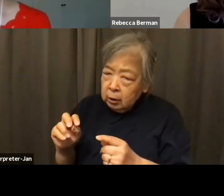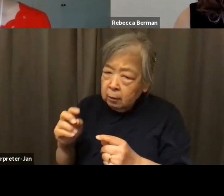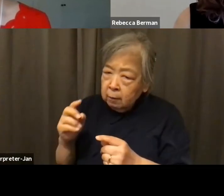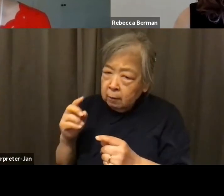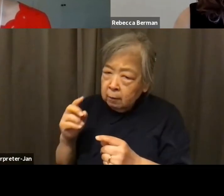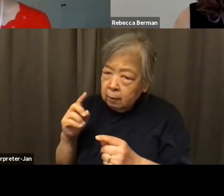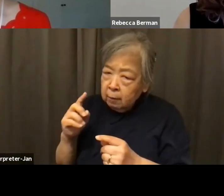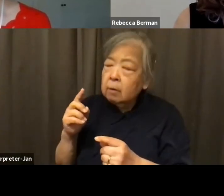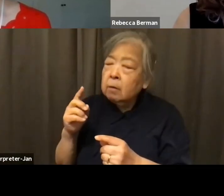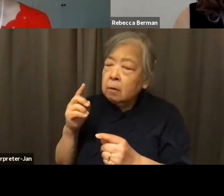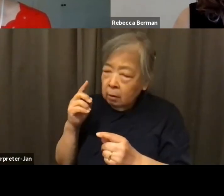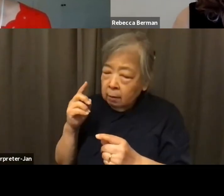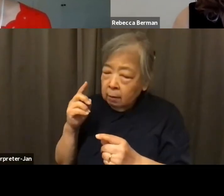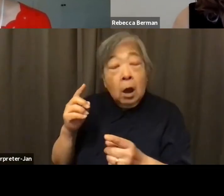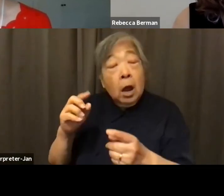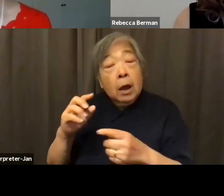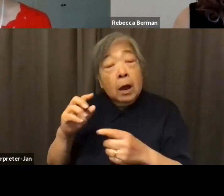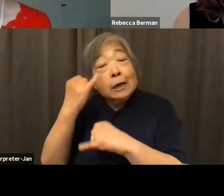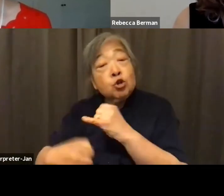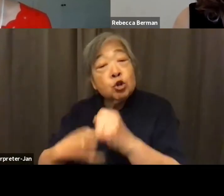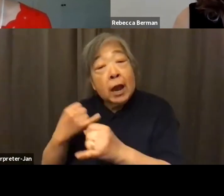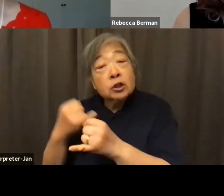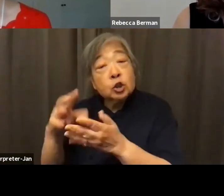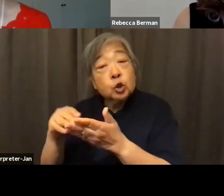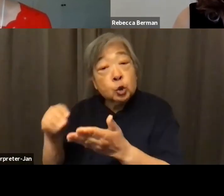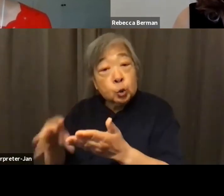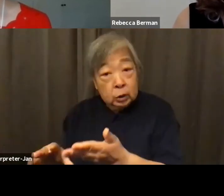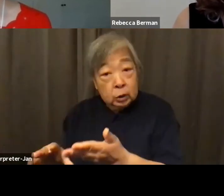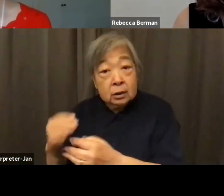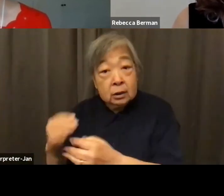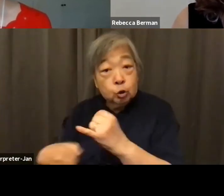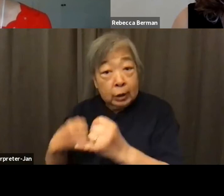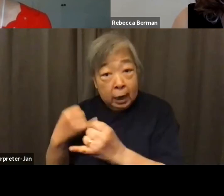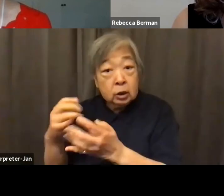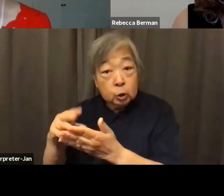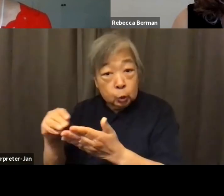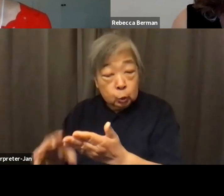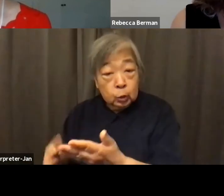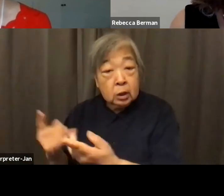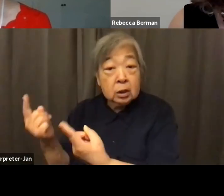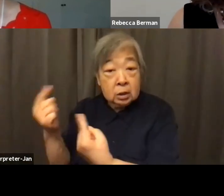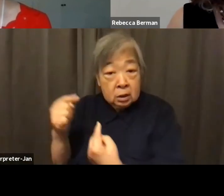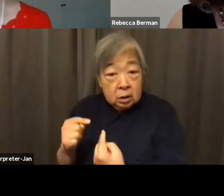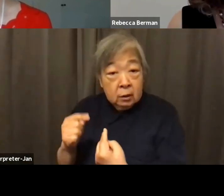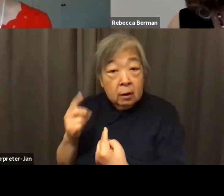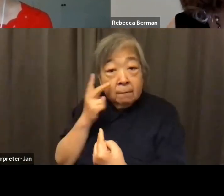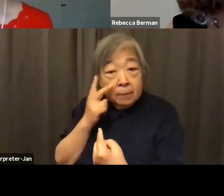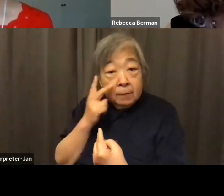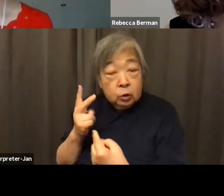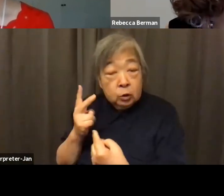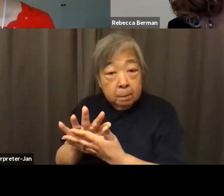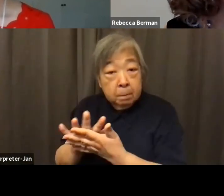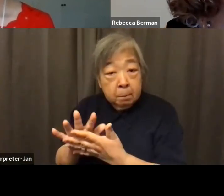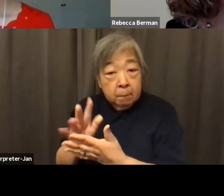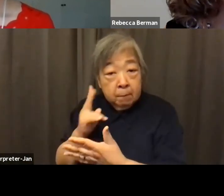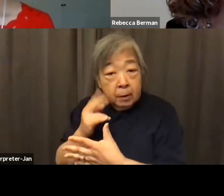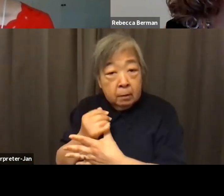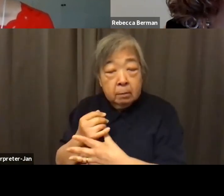International students. Okay. Yeah.